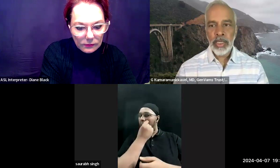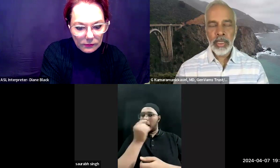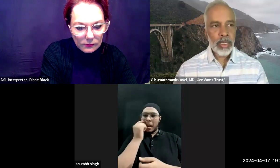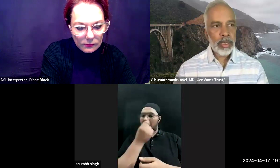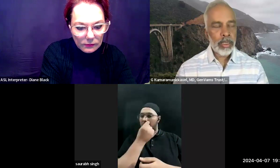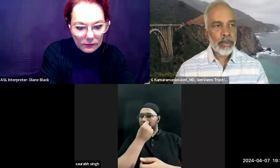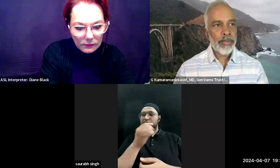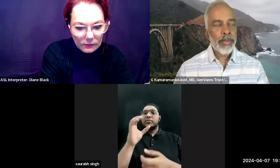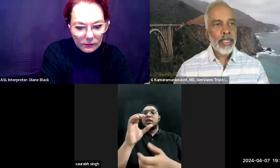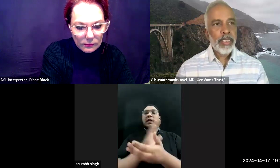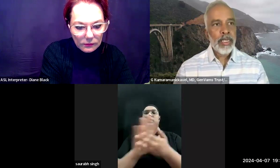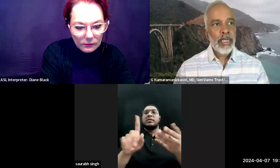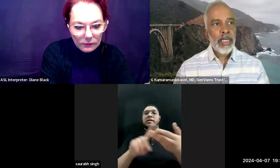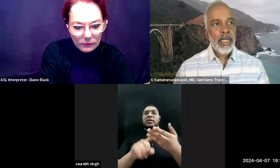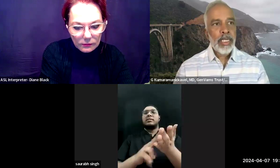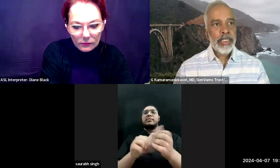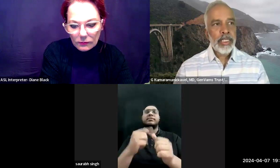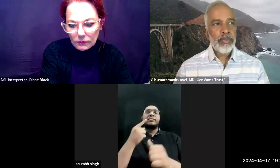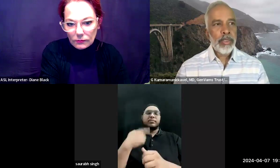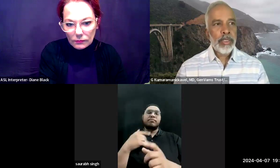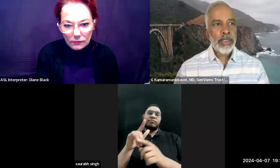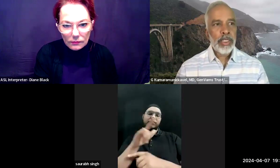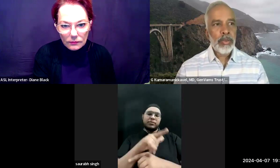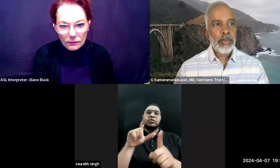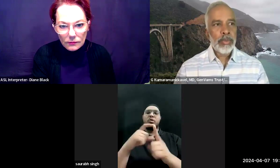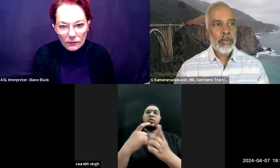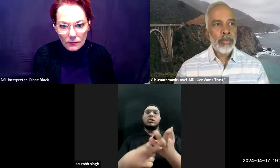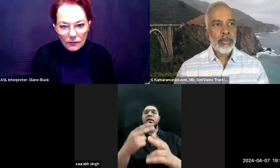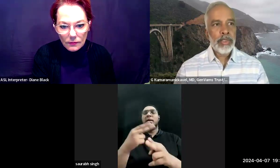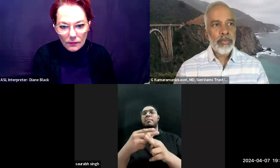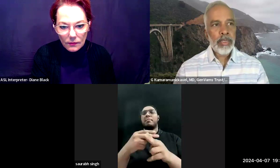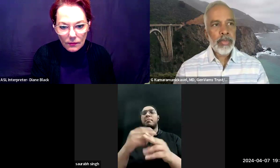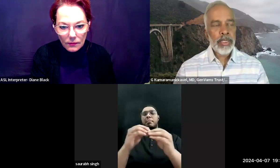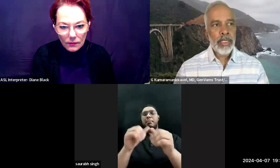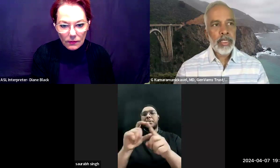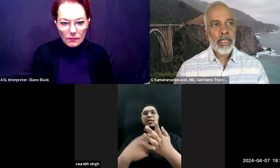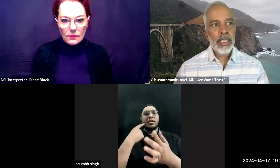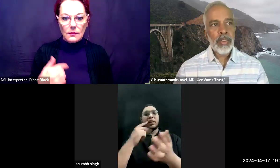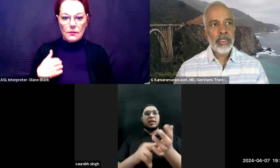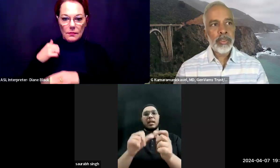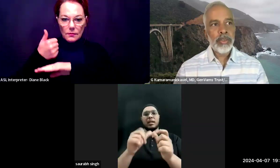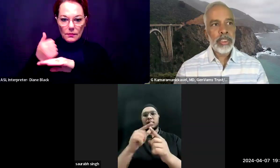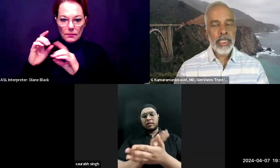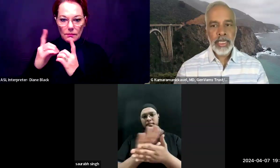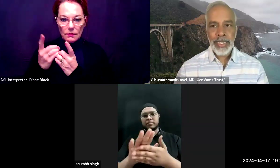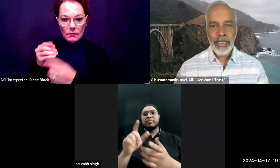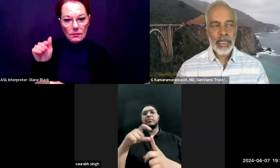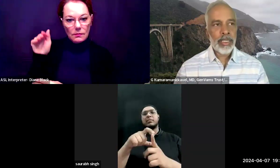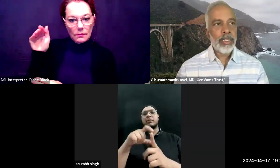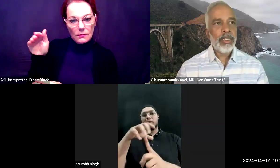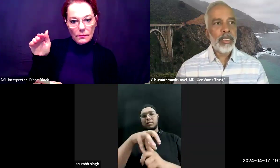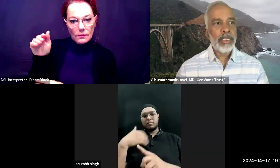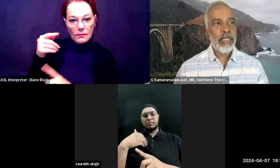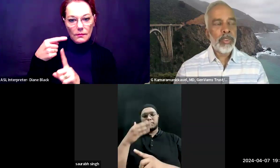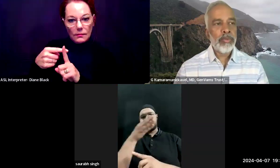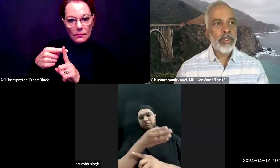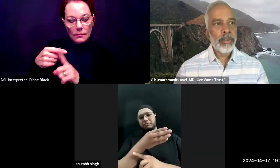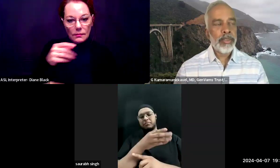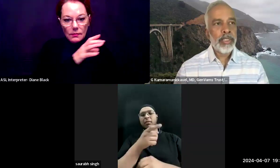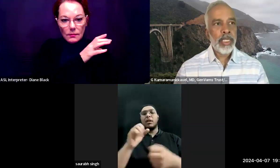Padanath. And I set up a Genome Department there and also a Genetic Clinic in the same hospital.